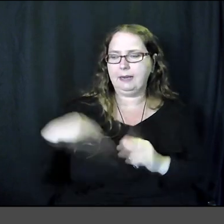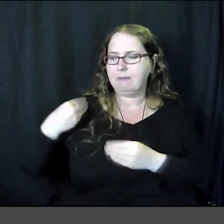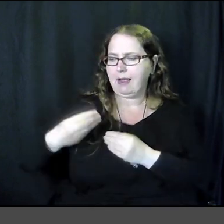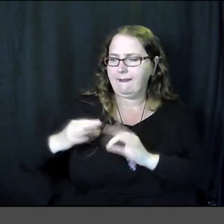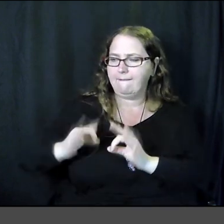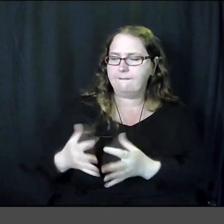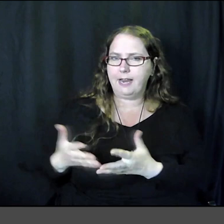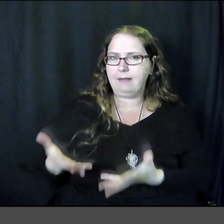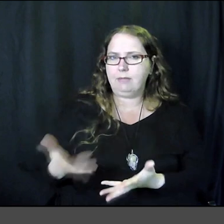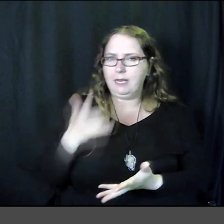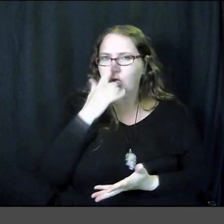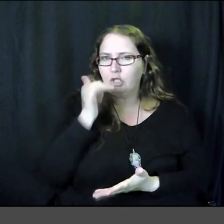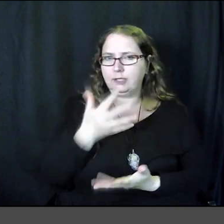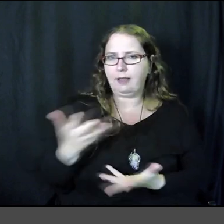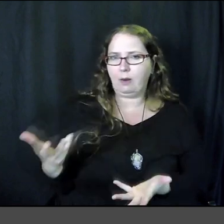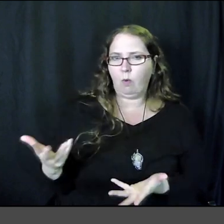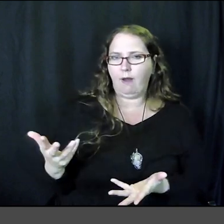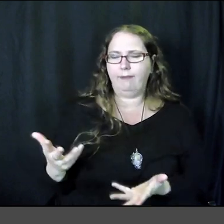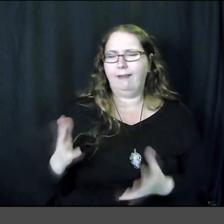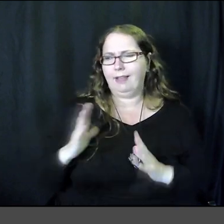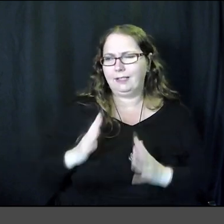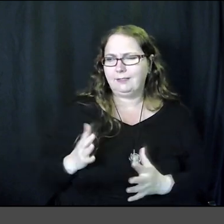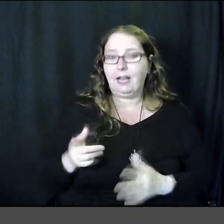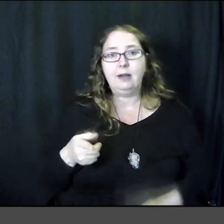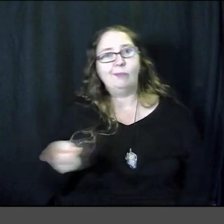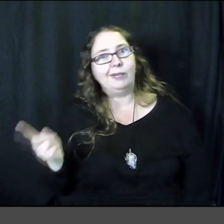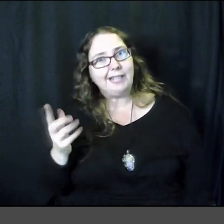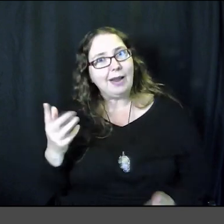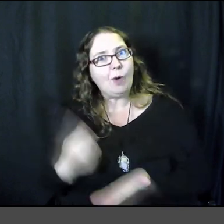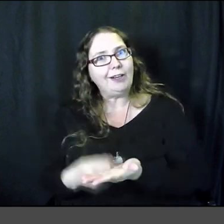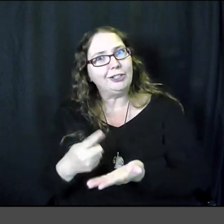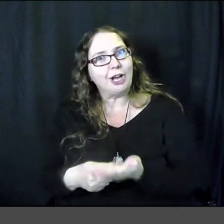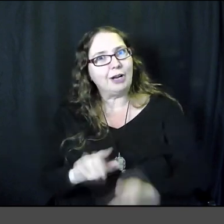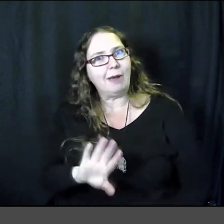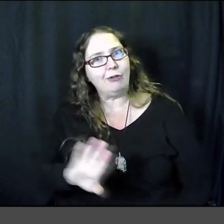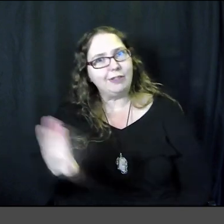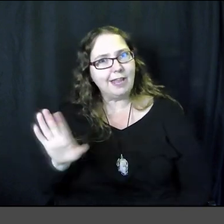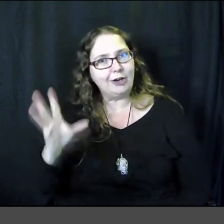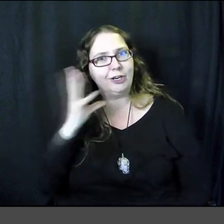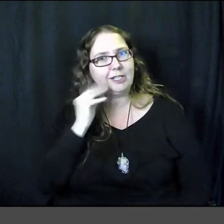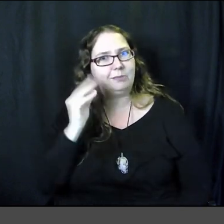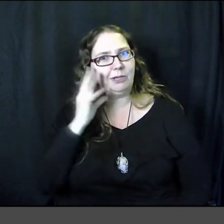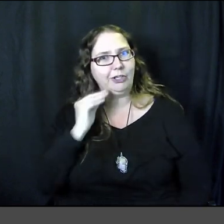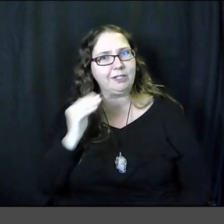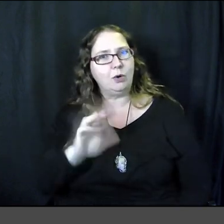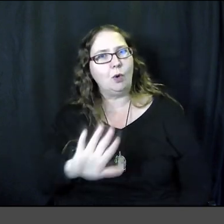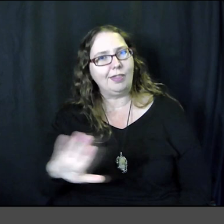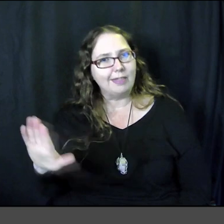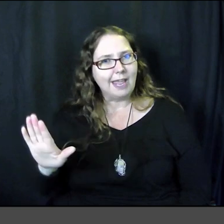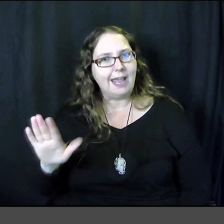BUT THEY WANTED TO TALK ABOUT WHAT HAD REALLY HAPPENED AND THEIR THEIR HISTORY.